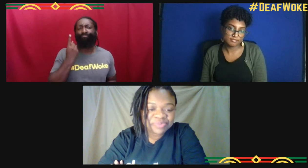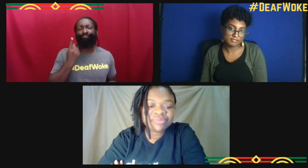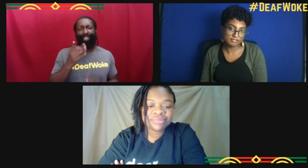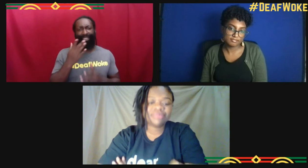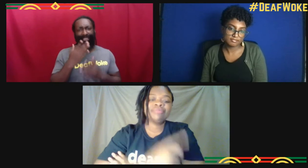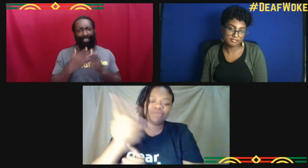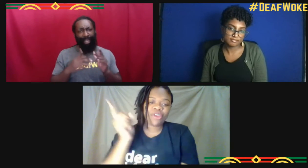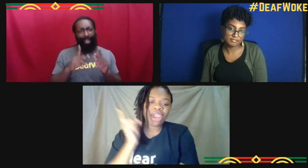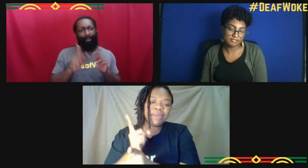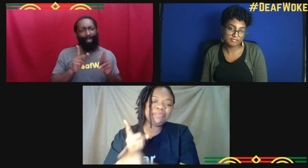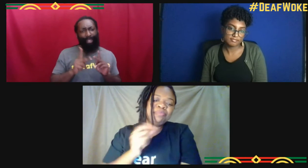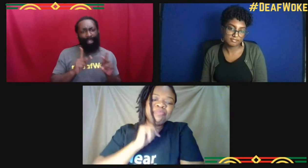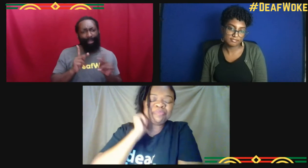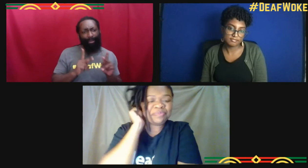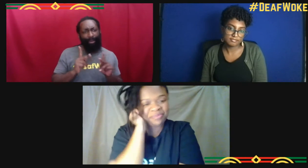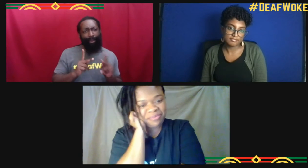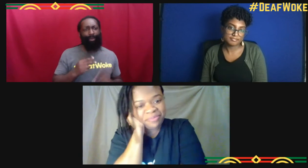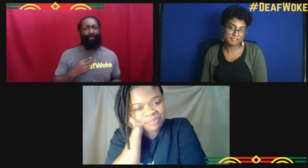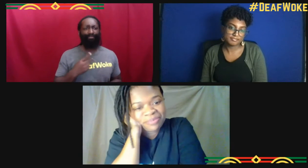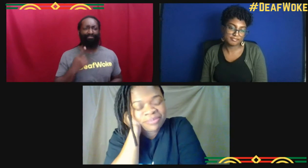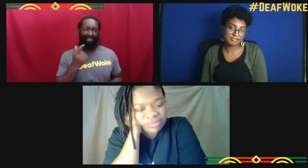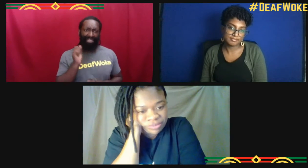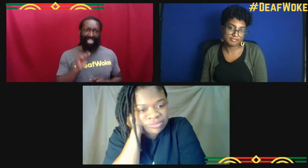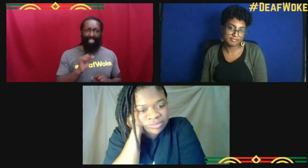so that doesn't reflect my ability to speak.